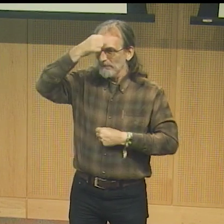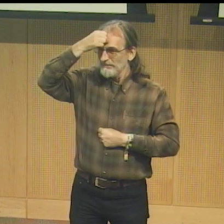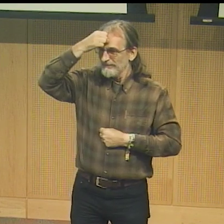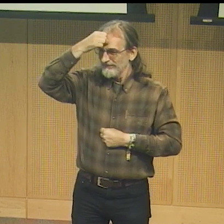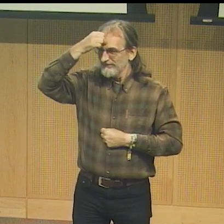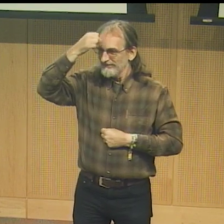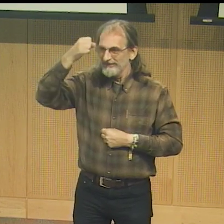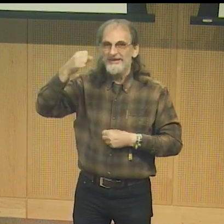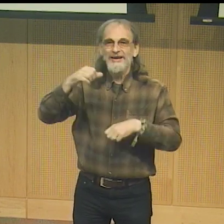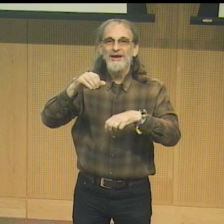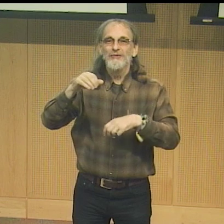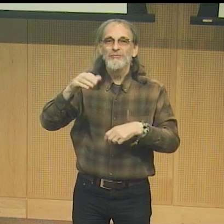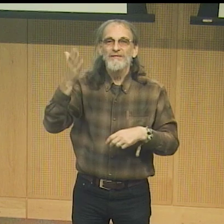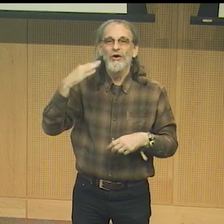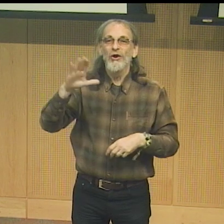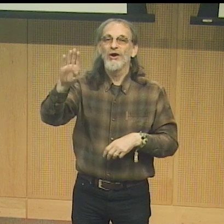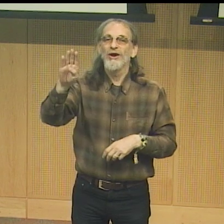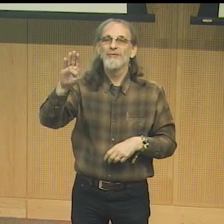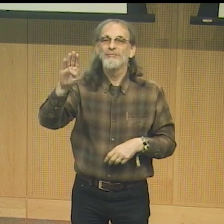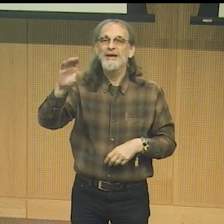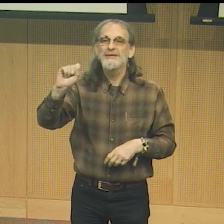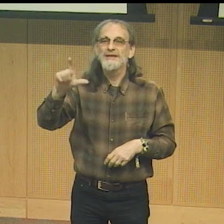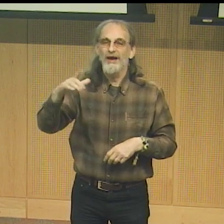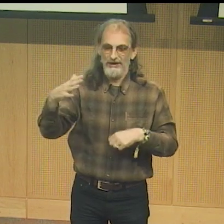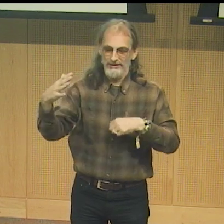And I signed "colonized" in a way that we have been